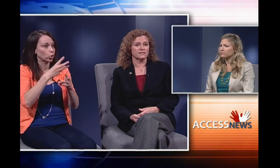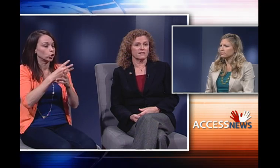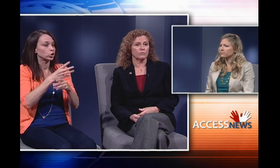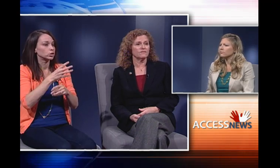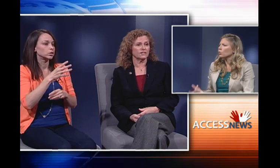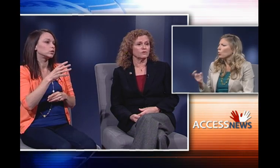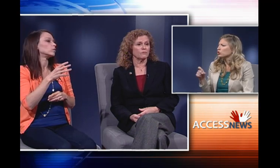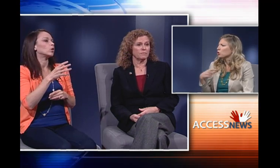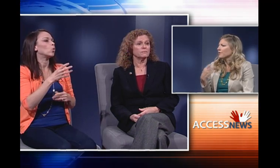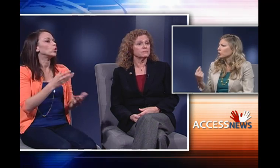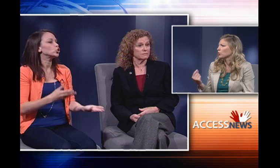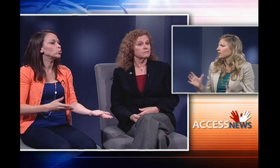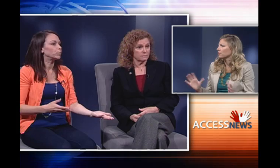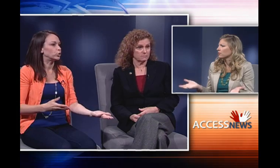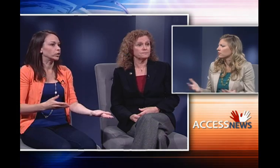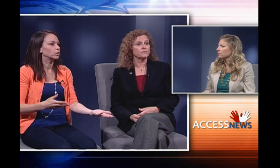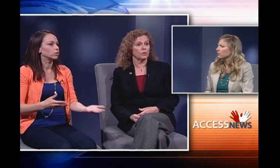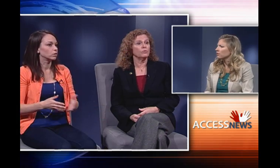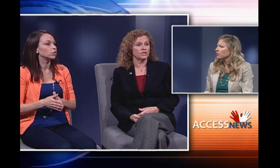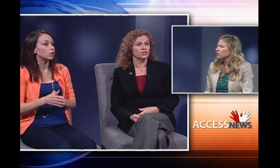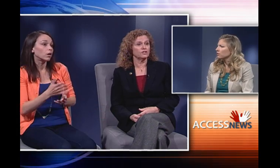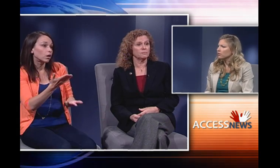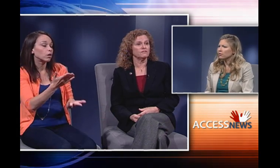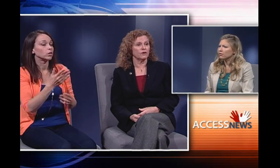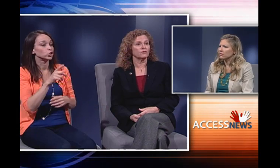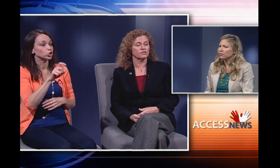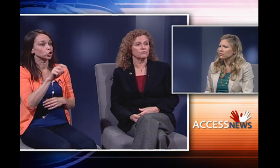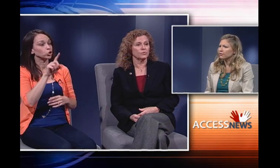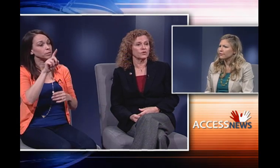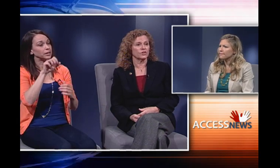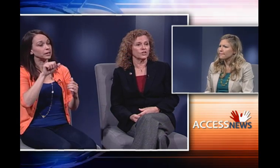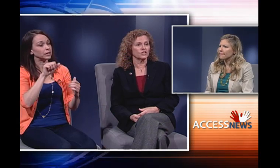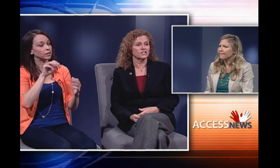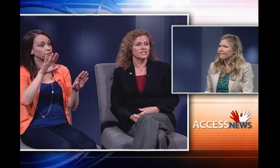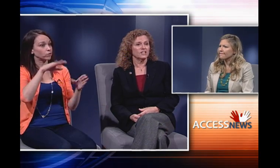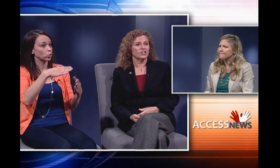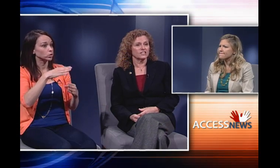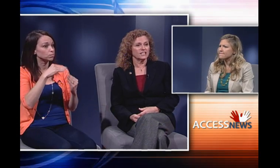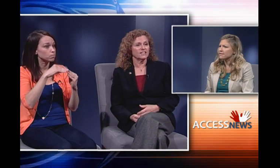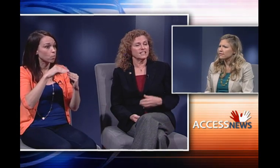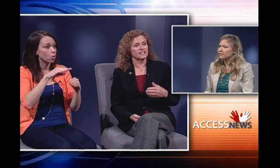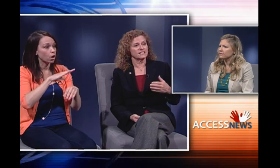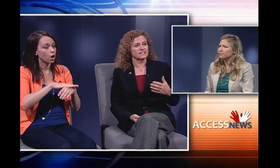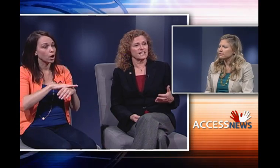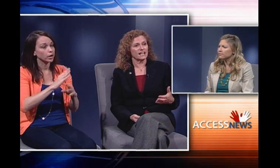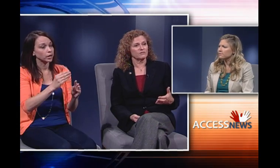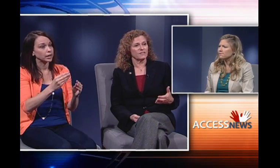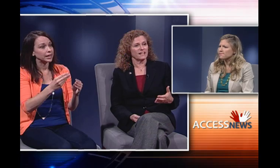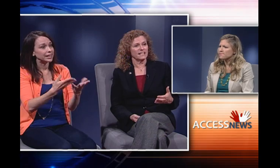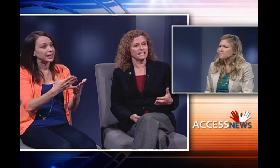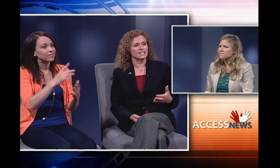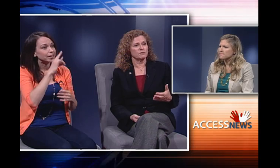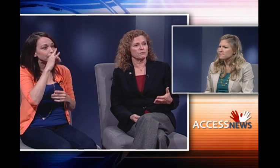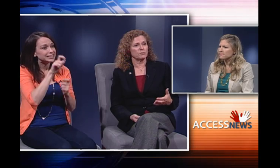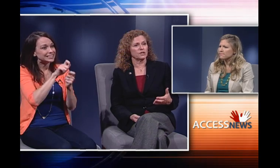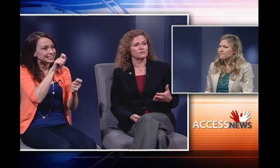that we've got to do a-- What should we be doing? Well, we should be focused more on giving kids exactly what they need to be prepared